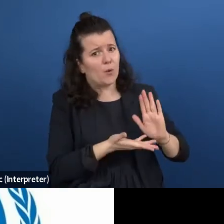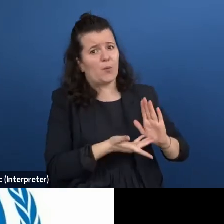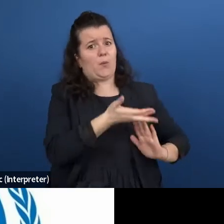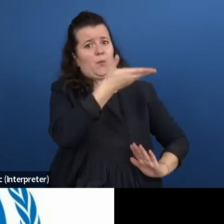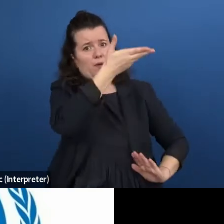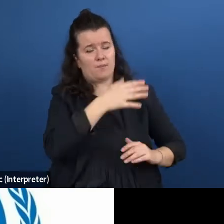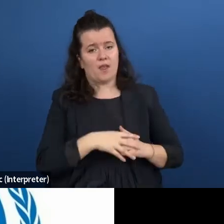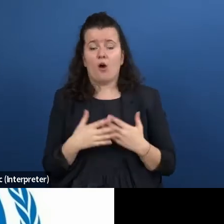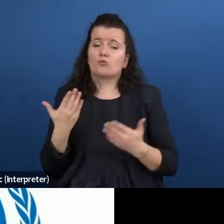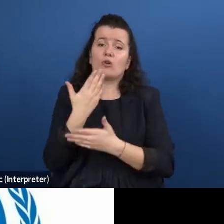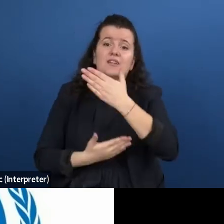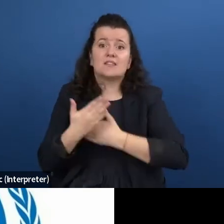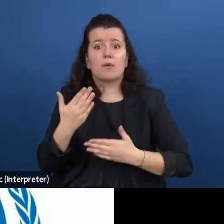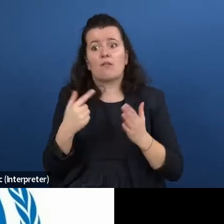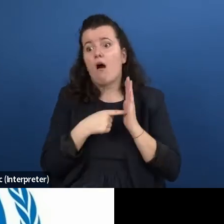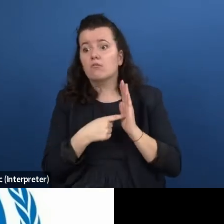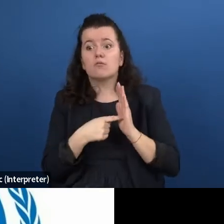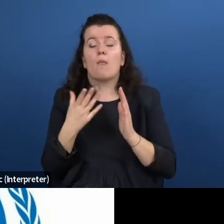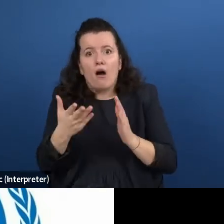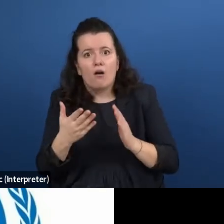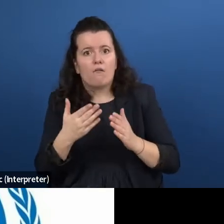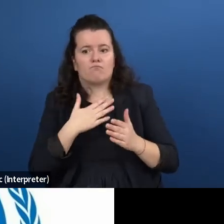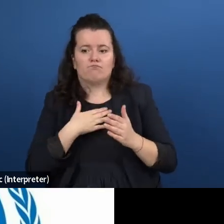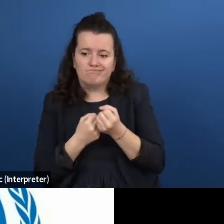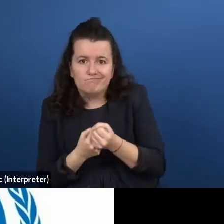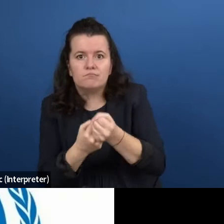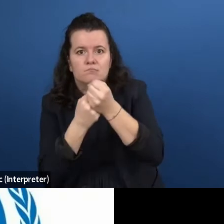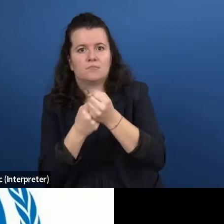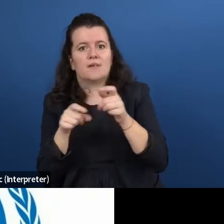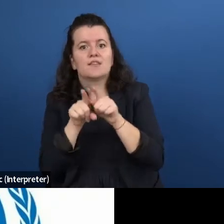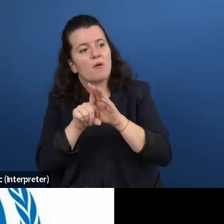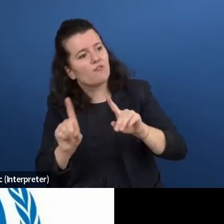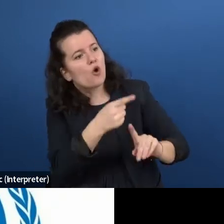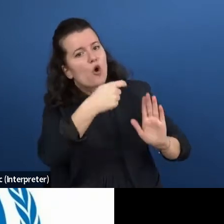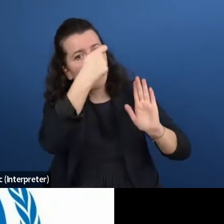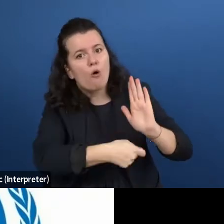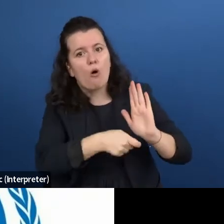We have brief references there, but we have the whole range